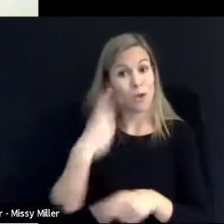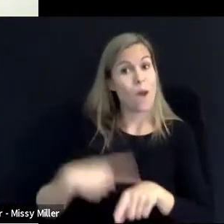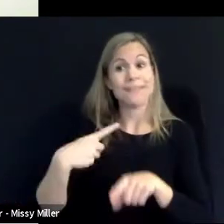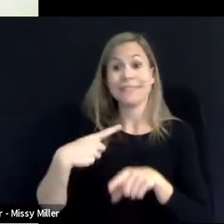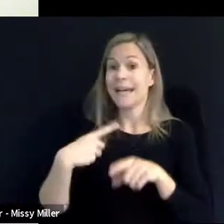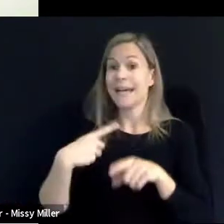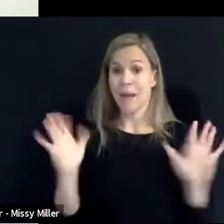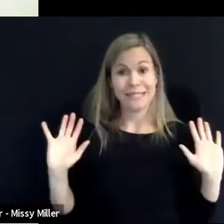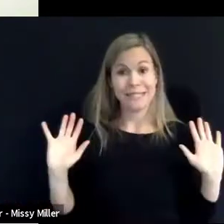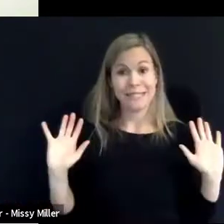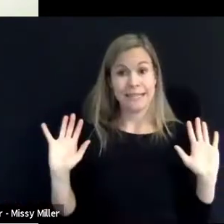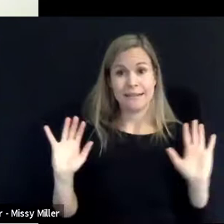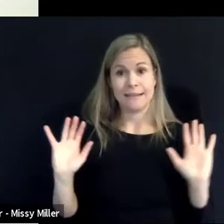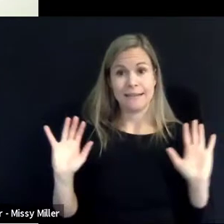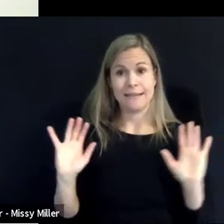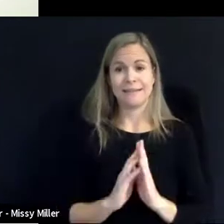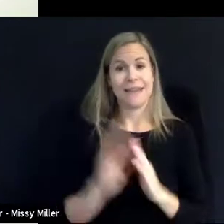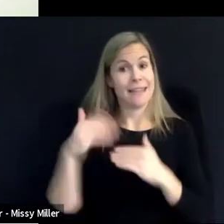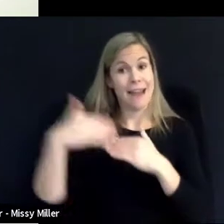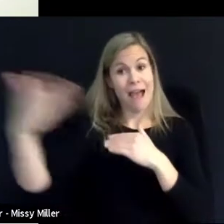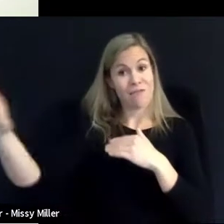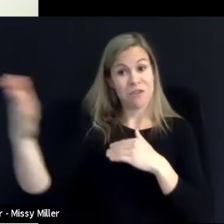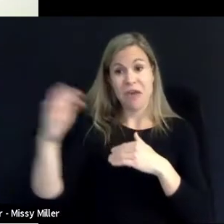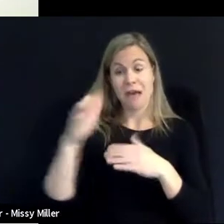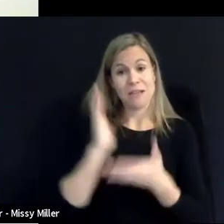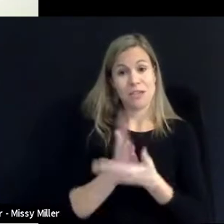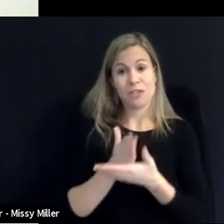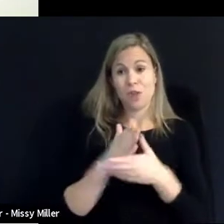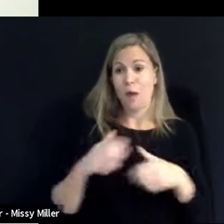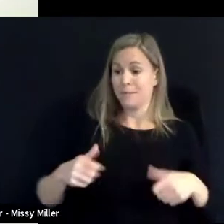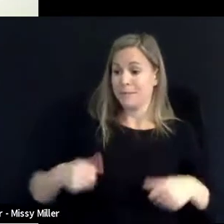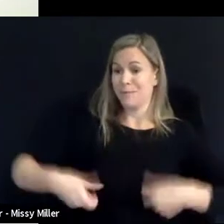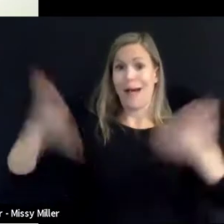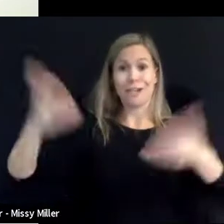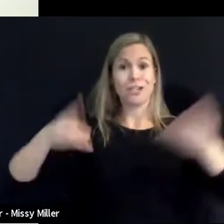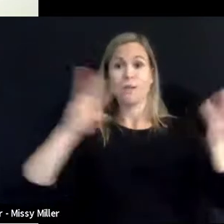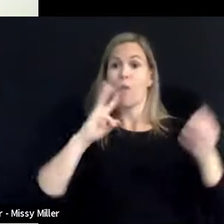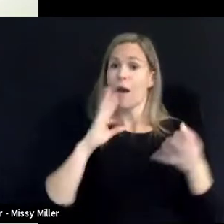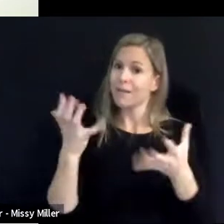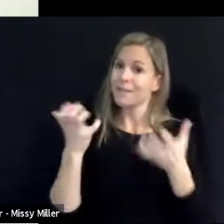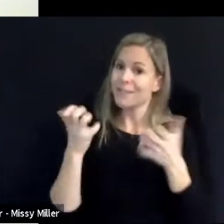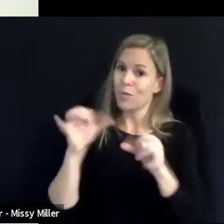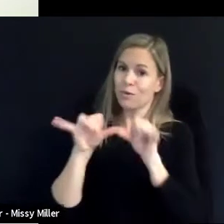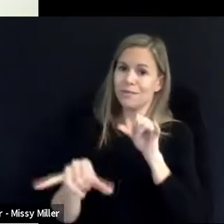But after that, he stopped splashing because he didn't want the bath time to be over. So logical consequences,